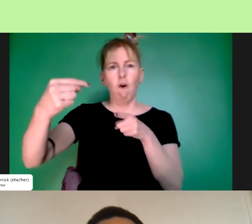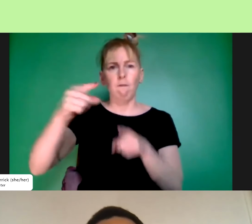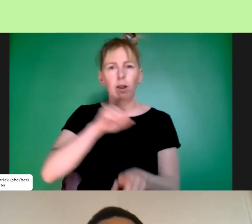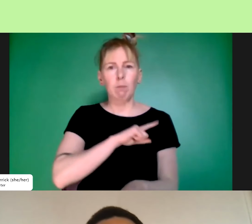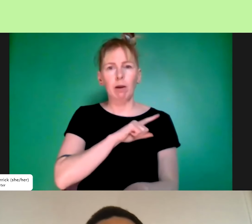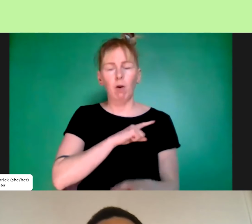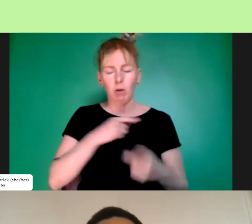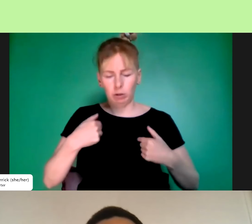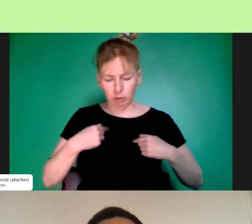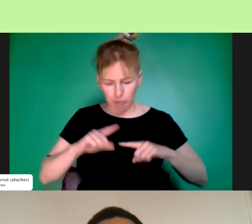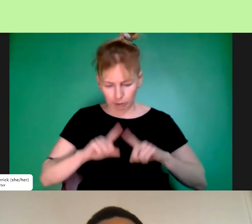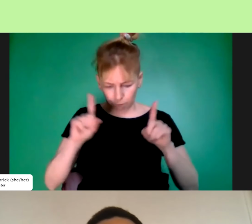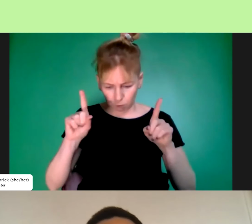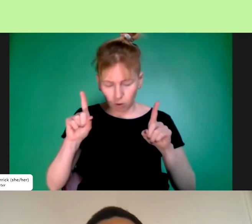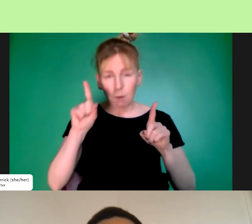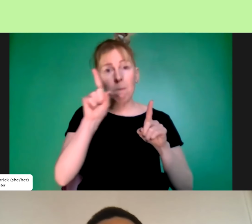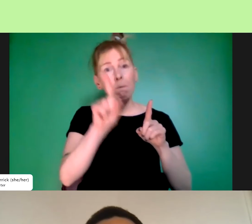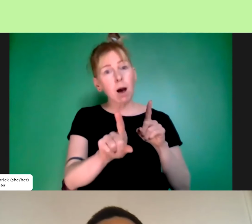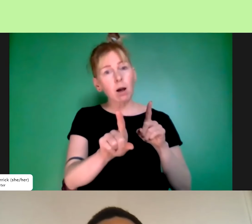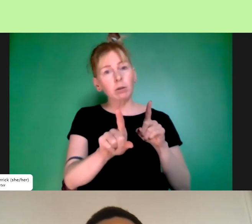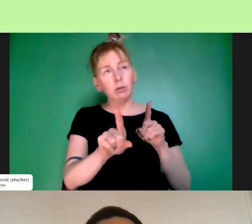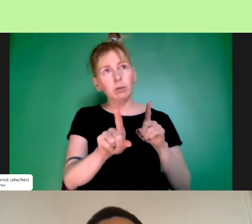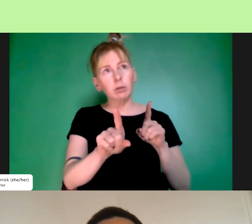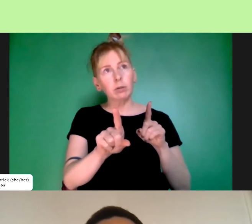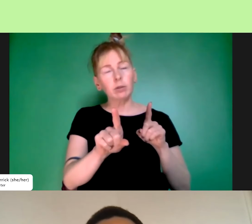thing that founded you, and therefore you have every right to be in that room first of all.